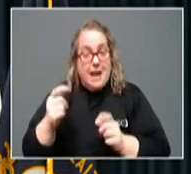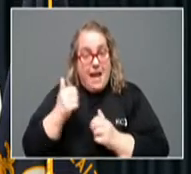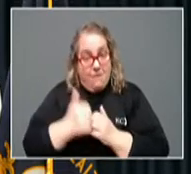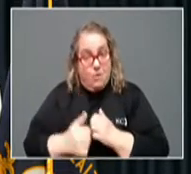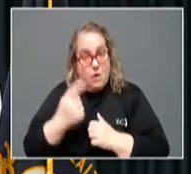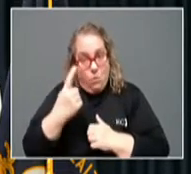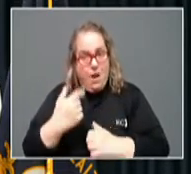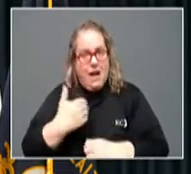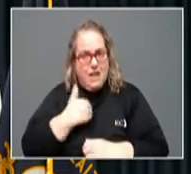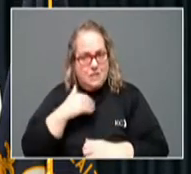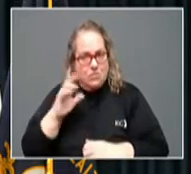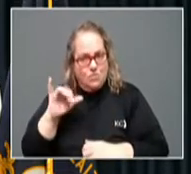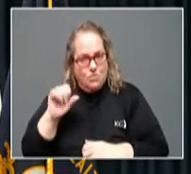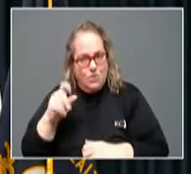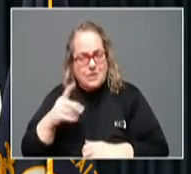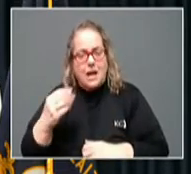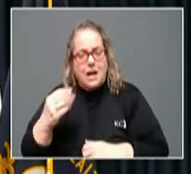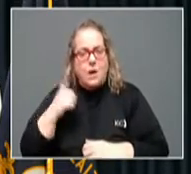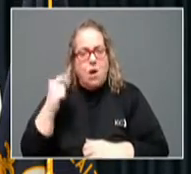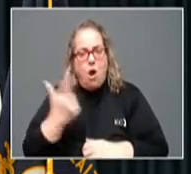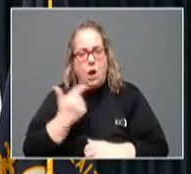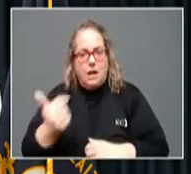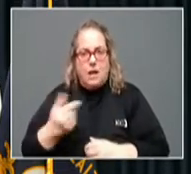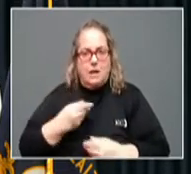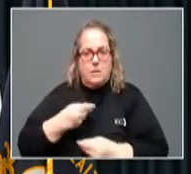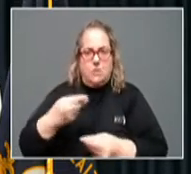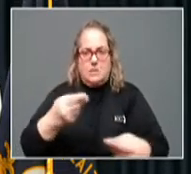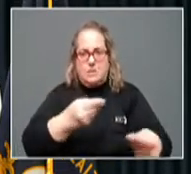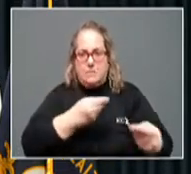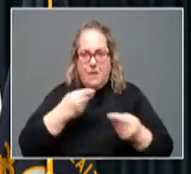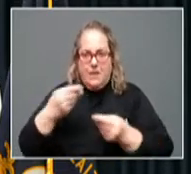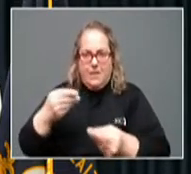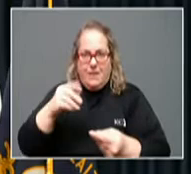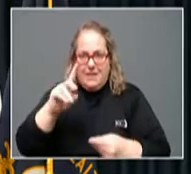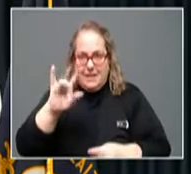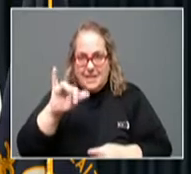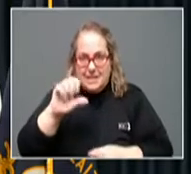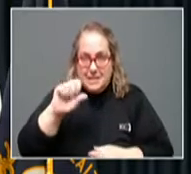can transmit the disease. So the final exit strategy for the pandemic is for